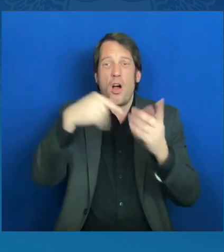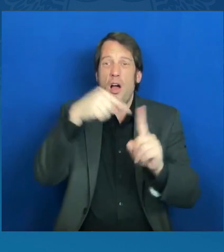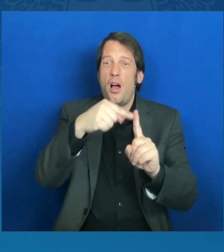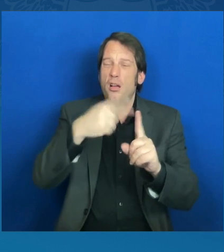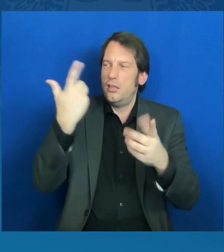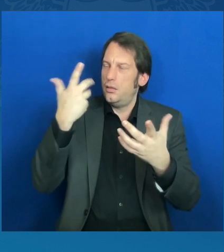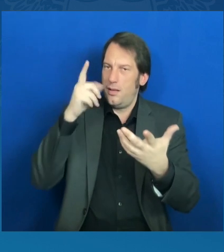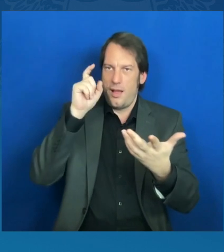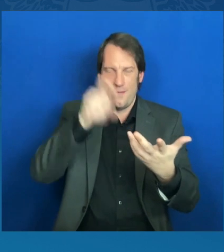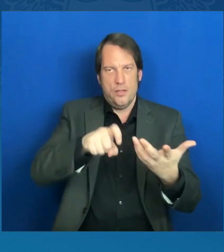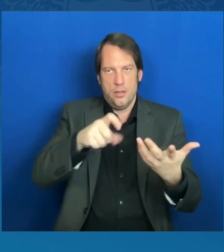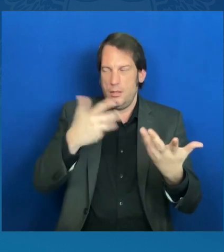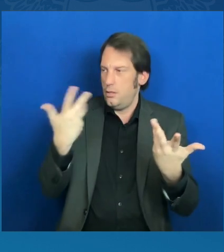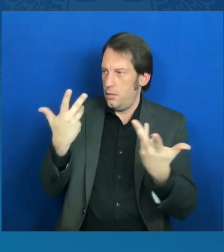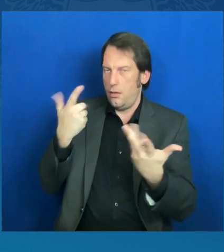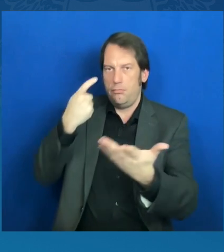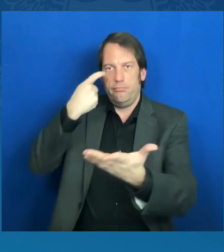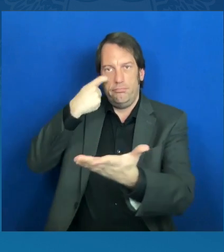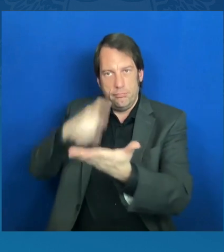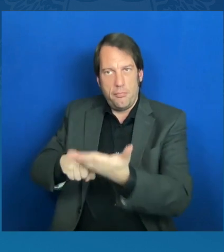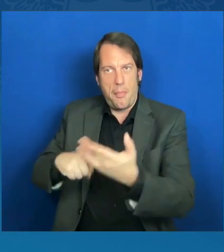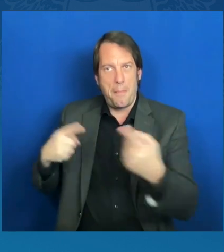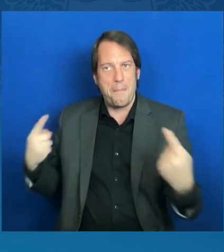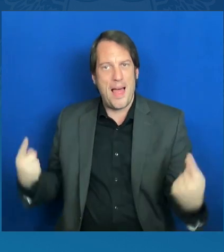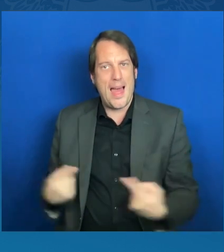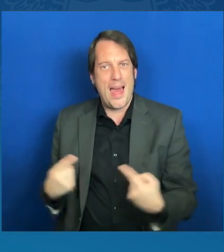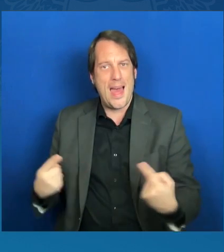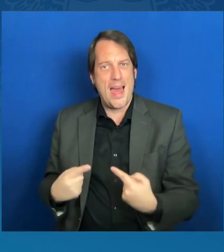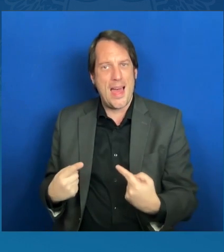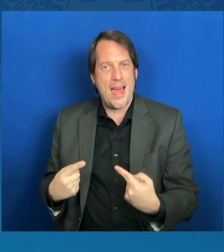And underlying that point, it's kind of normal